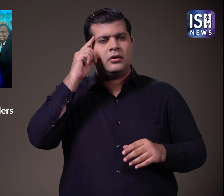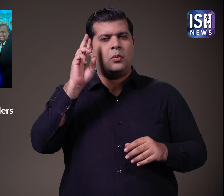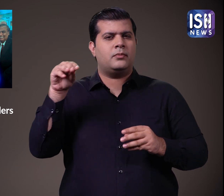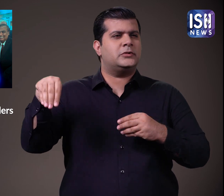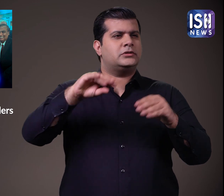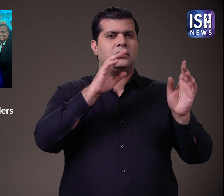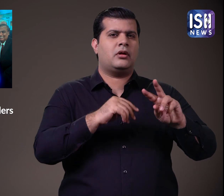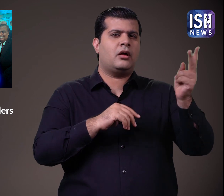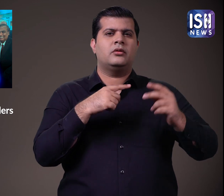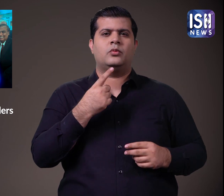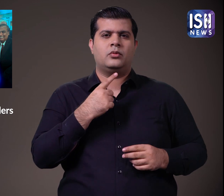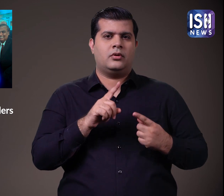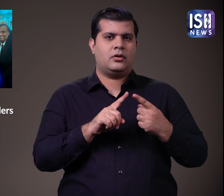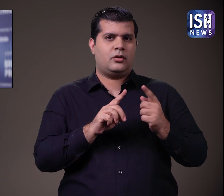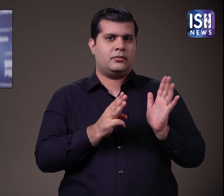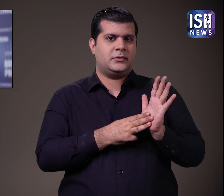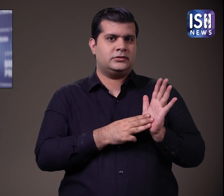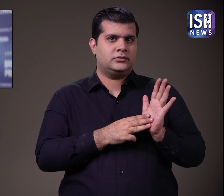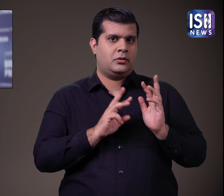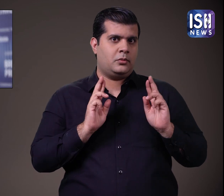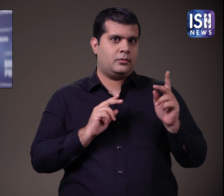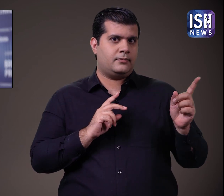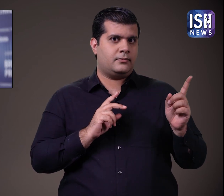Who do you think they might sell to? Hopefully Elon Musk?